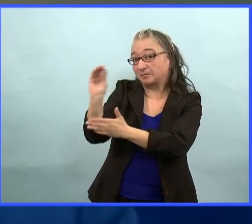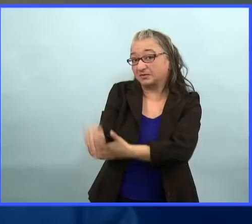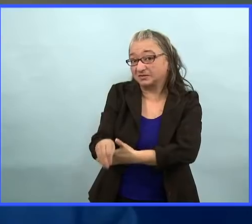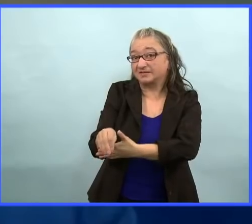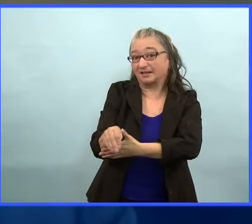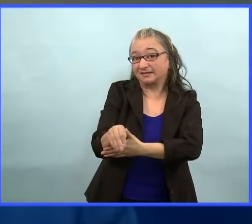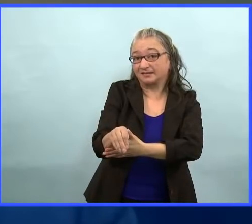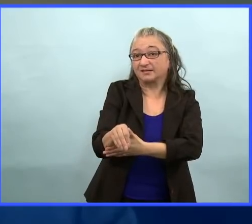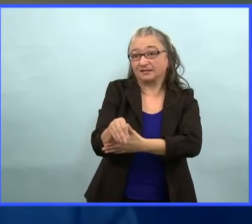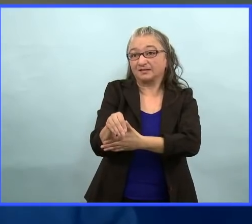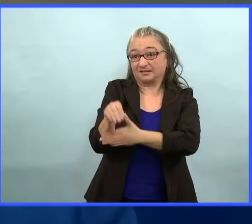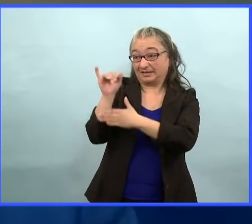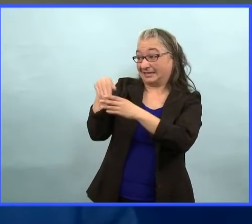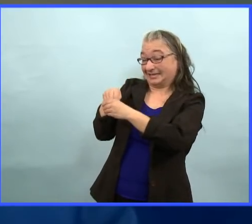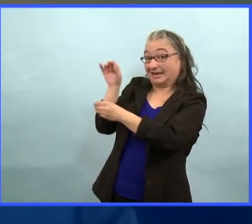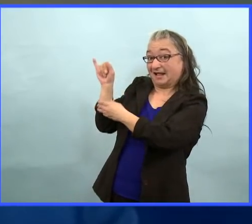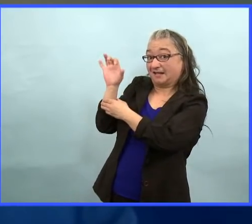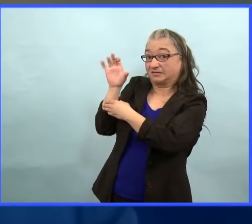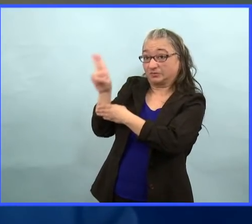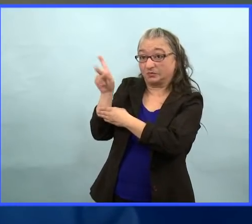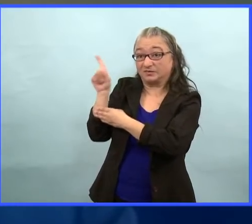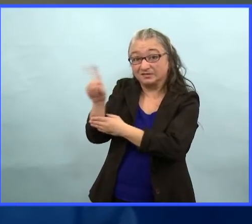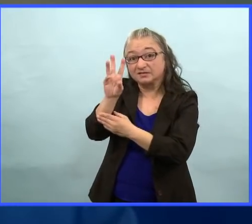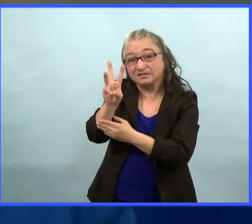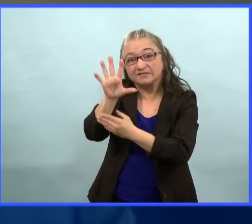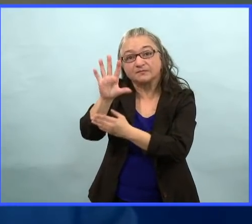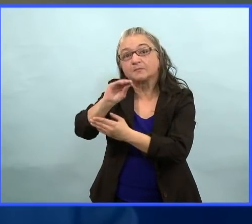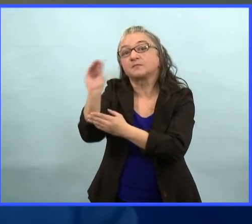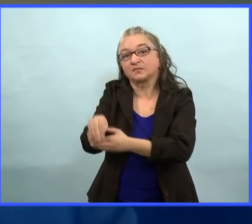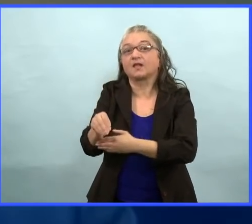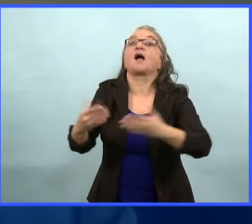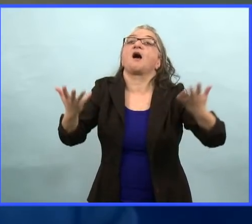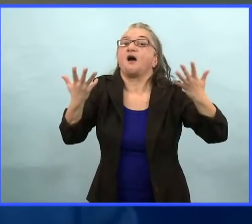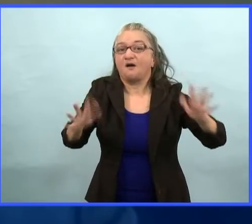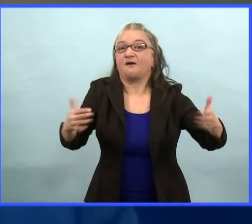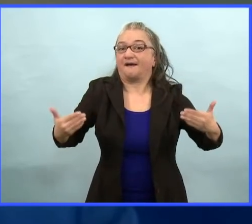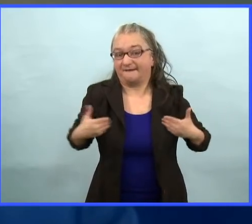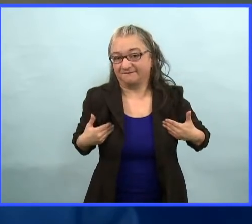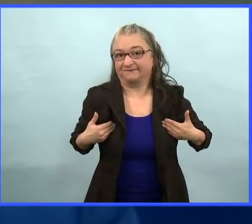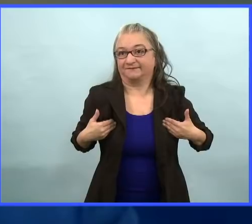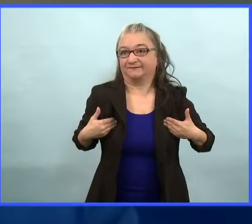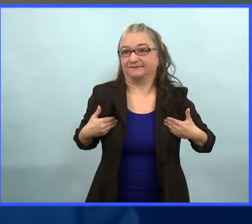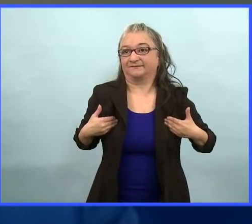last week were receiving care directly related to the virus this would include